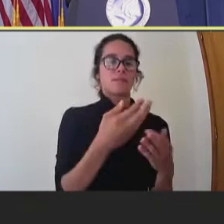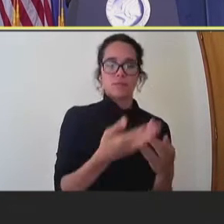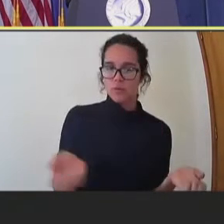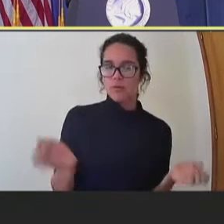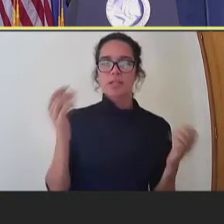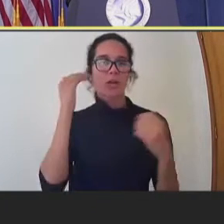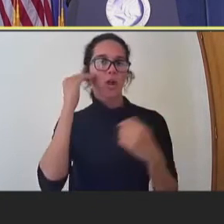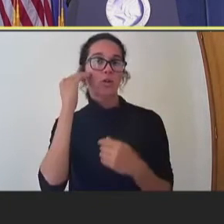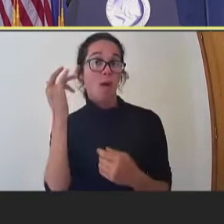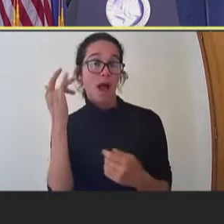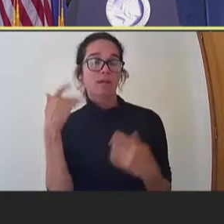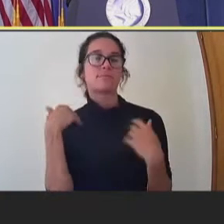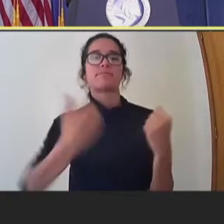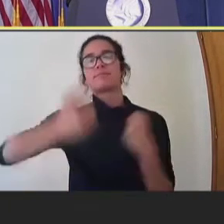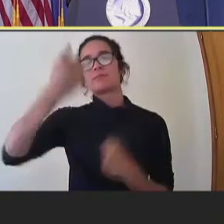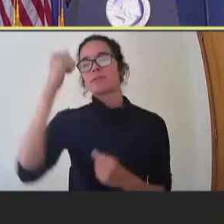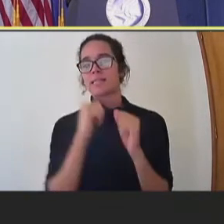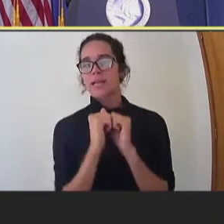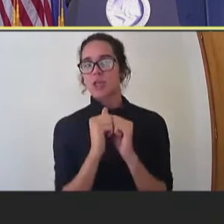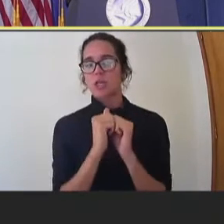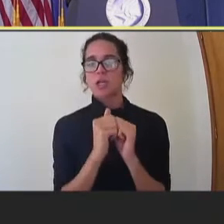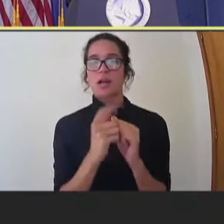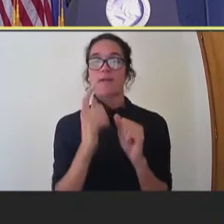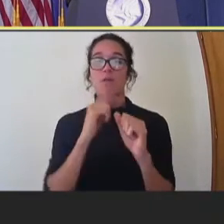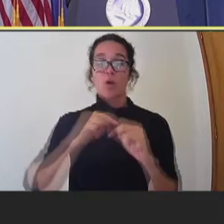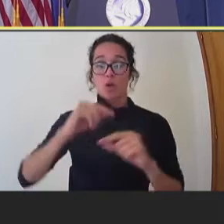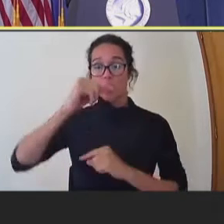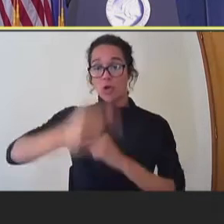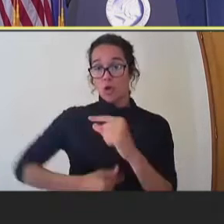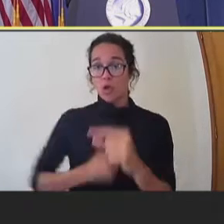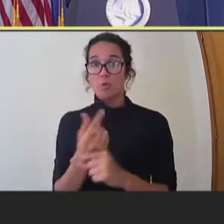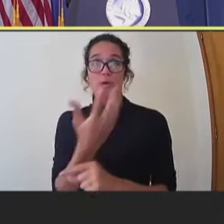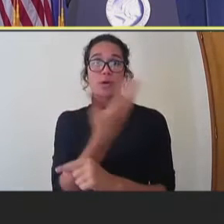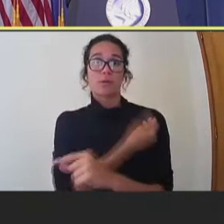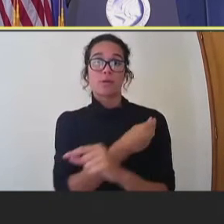In regard to global immunizations, I want to celebrate the recent study findings